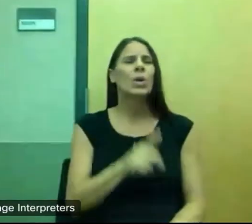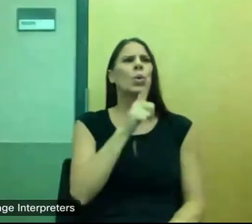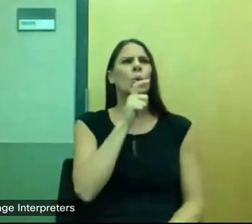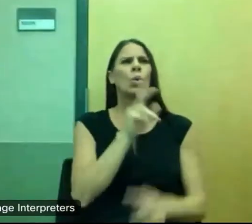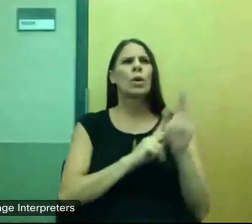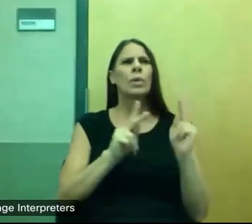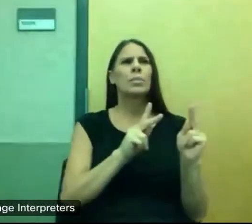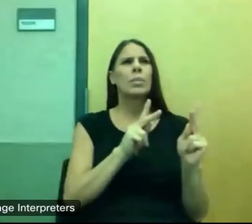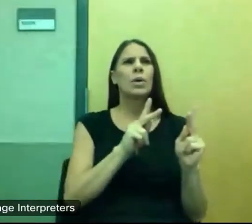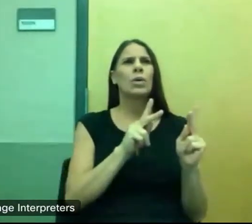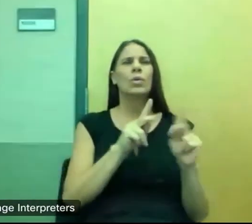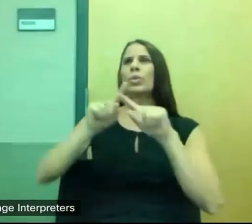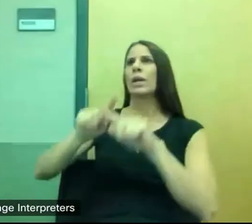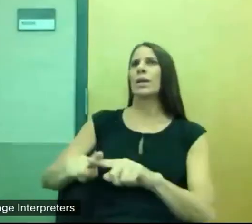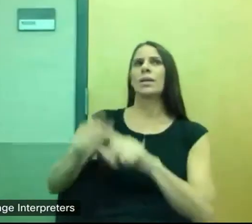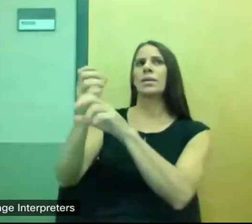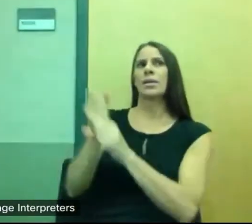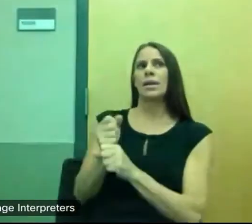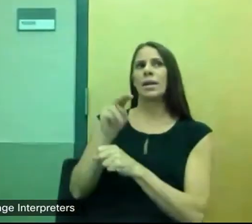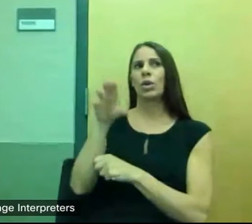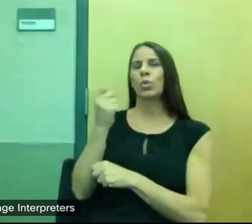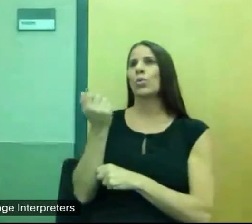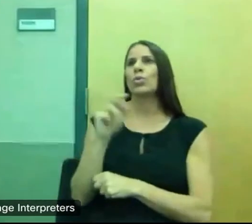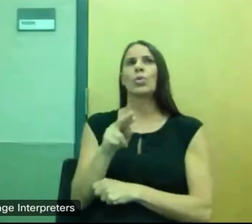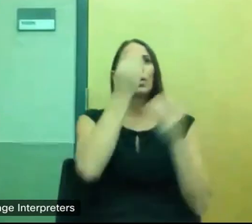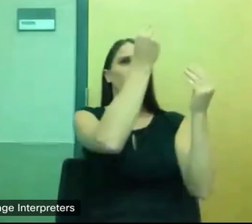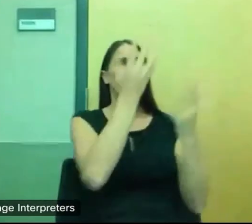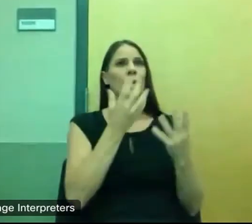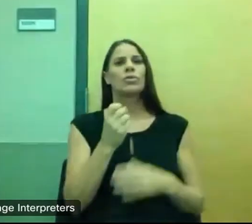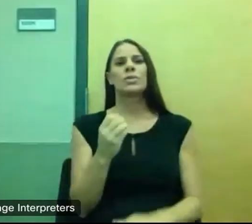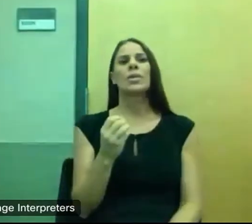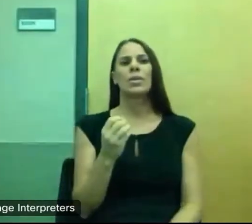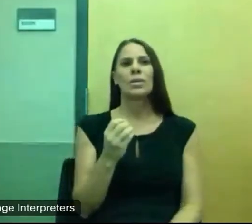get their news or information? And so it's thinking about as a communicator